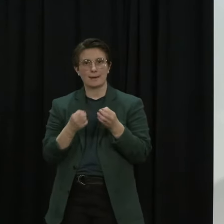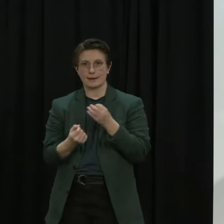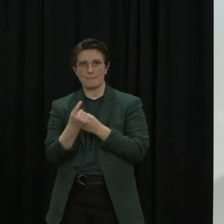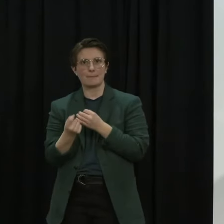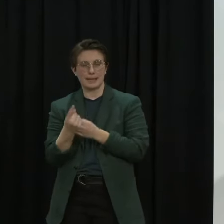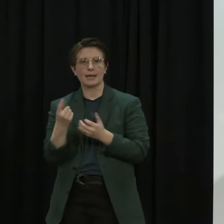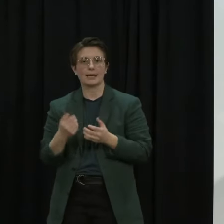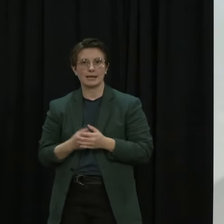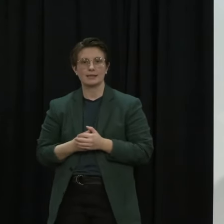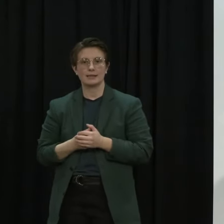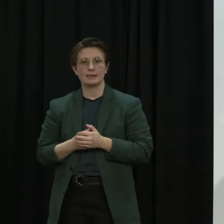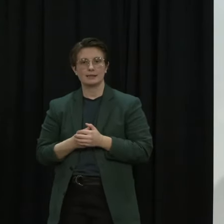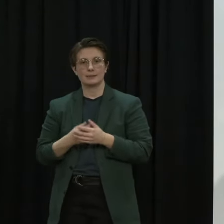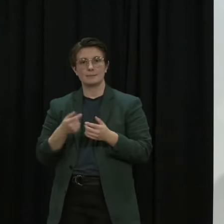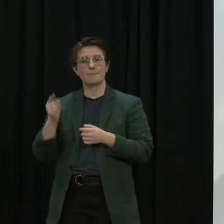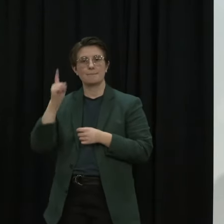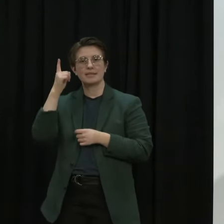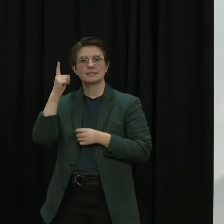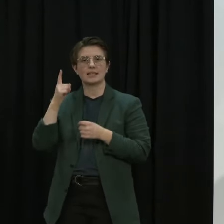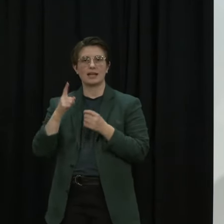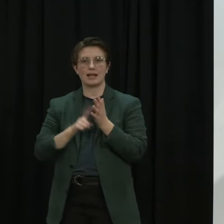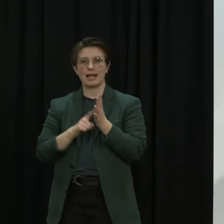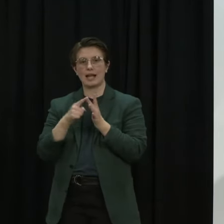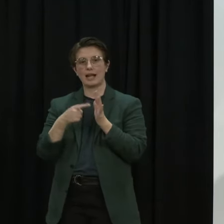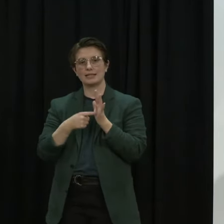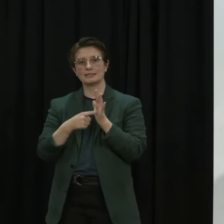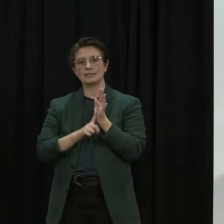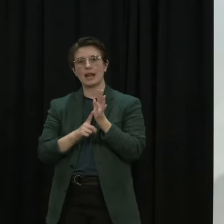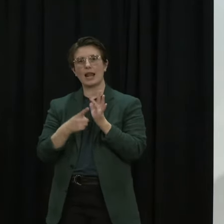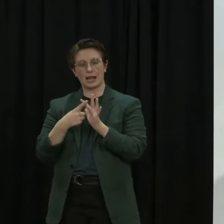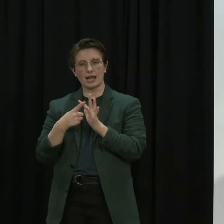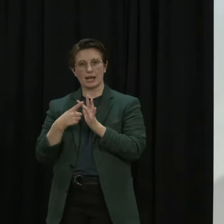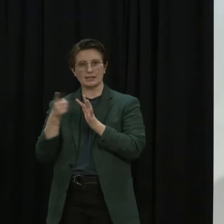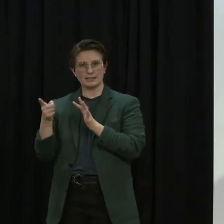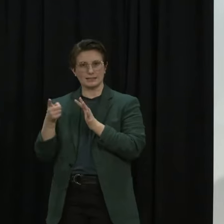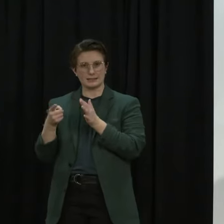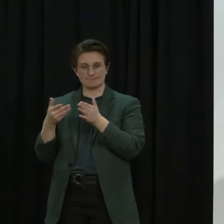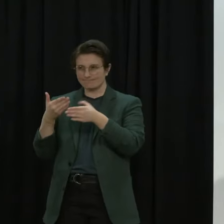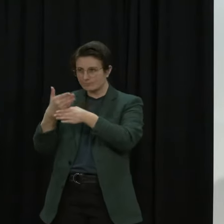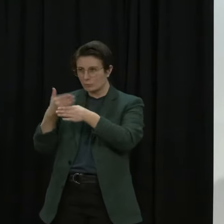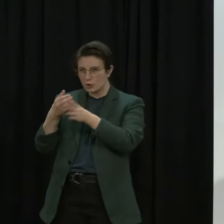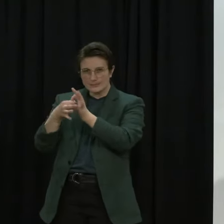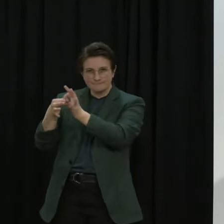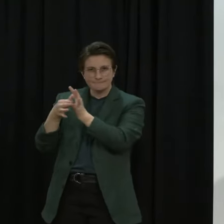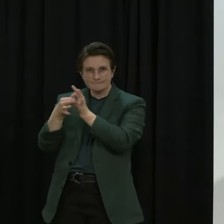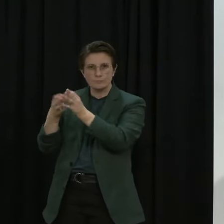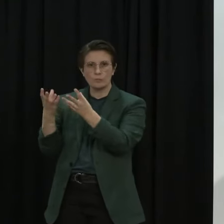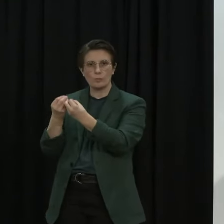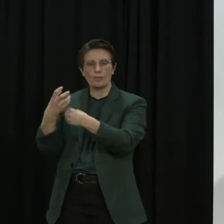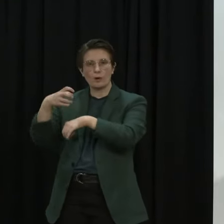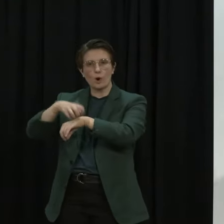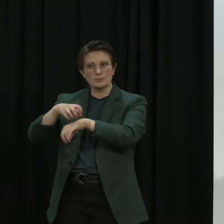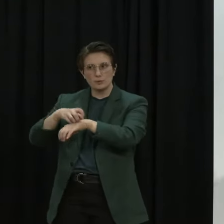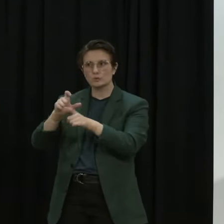19 cases presenting and they have done that for the last year and 1/2, and I know they are stepping up their efforts